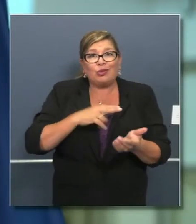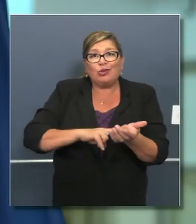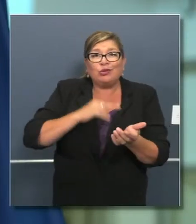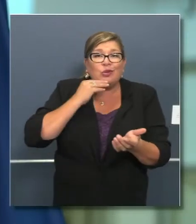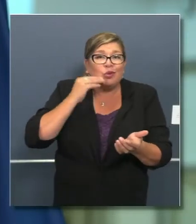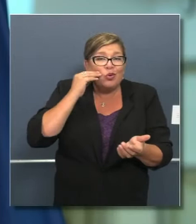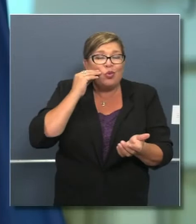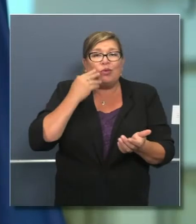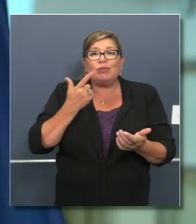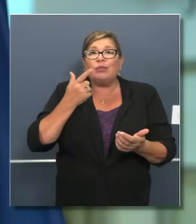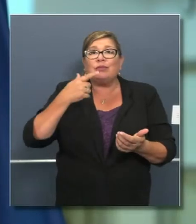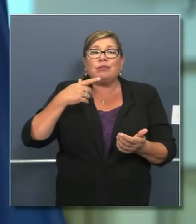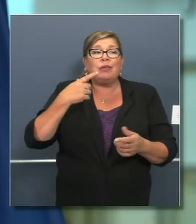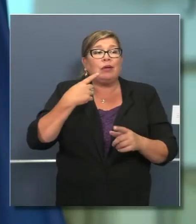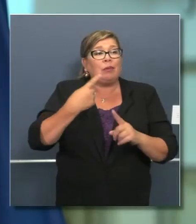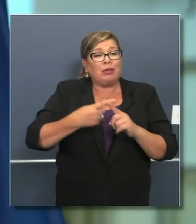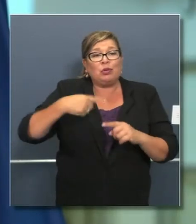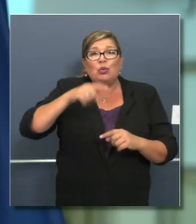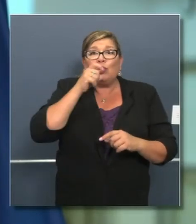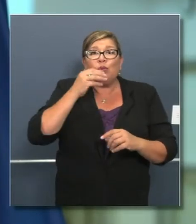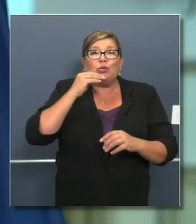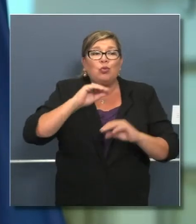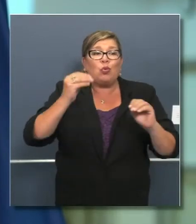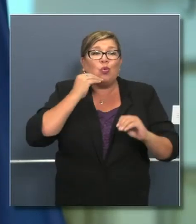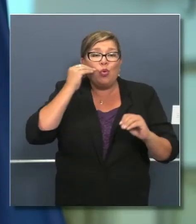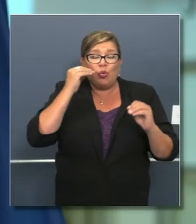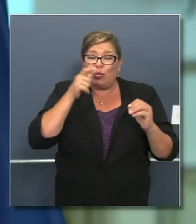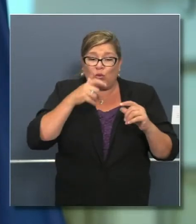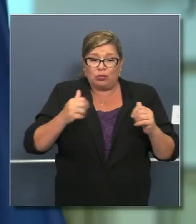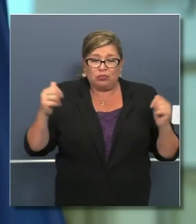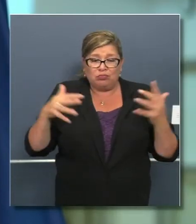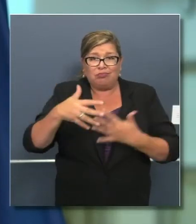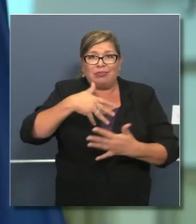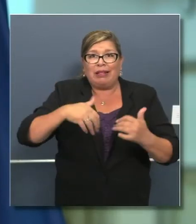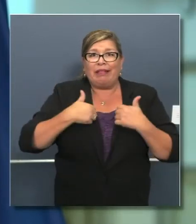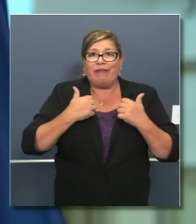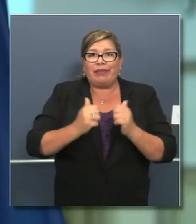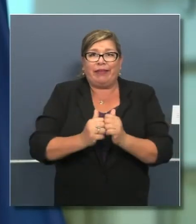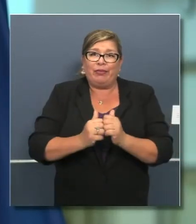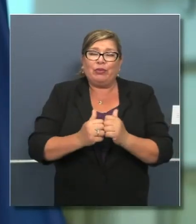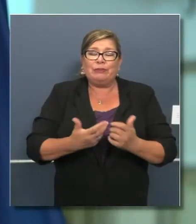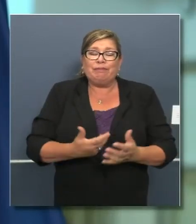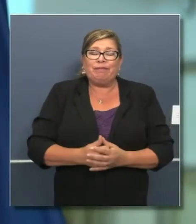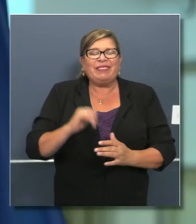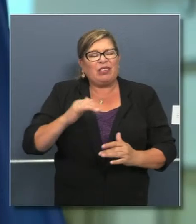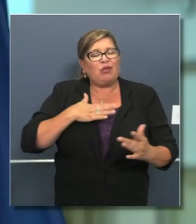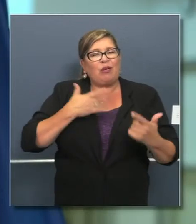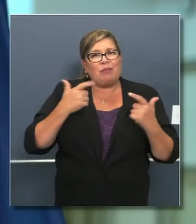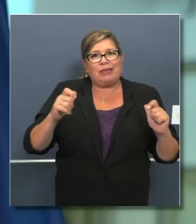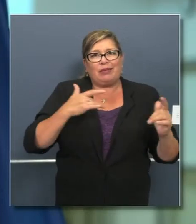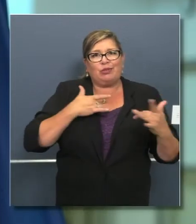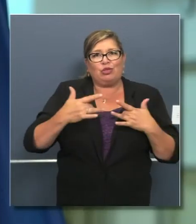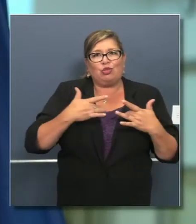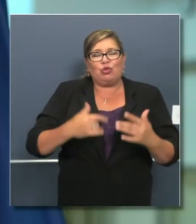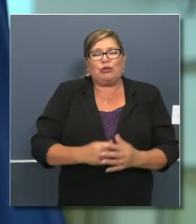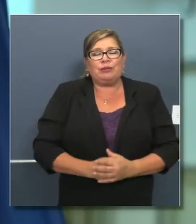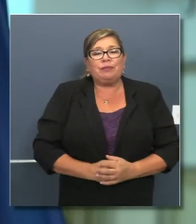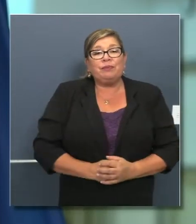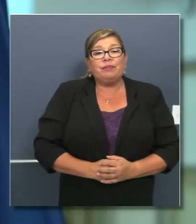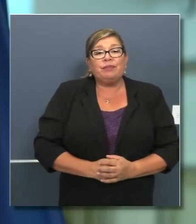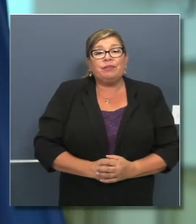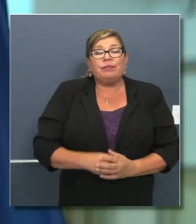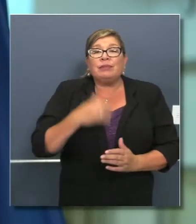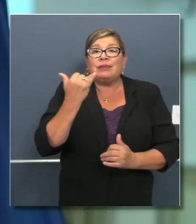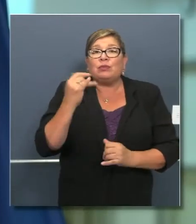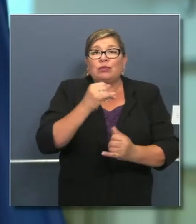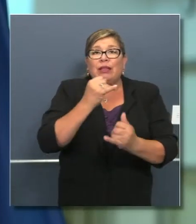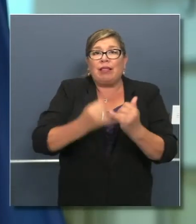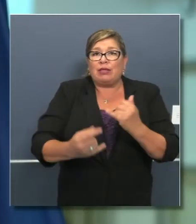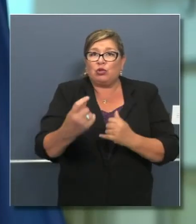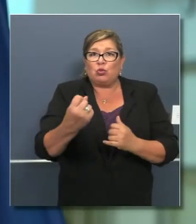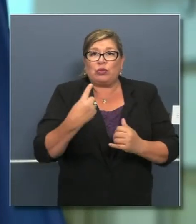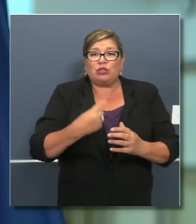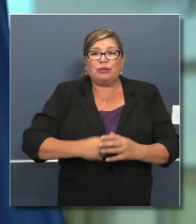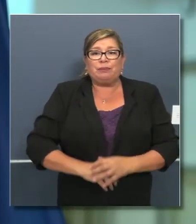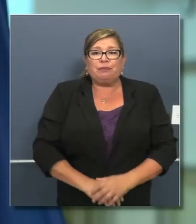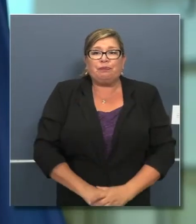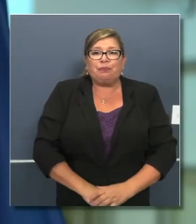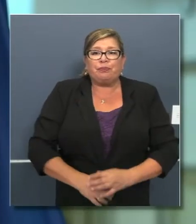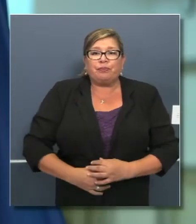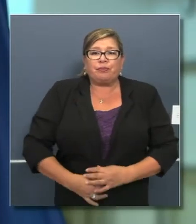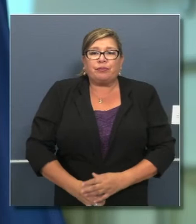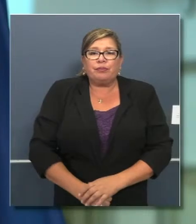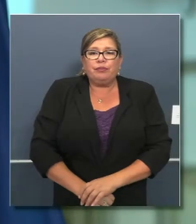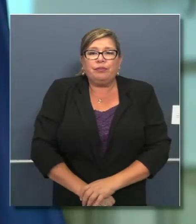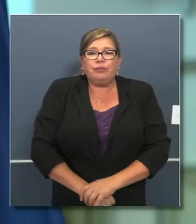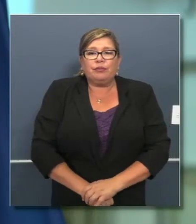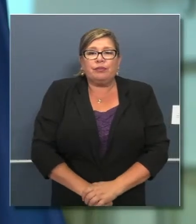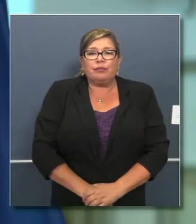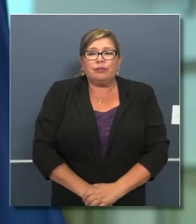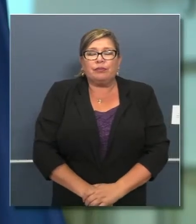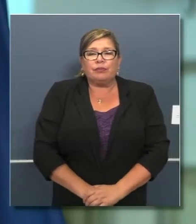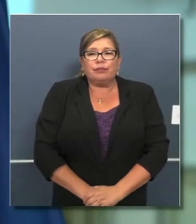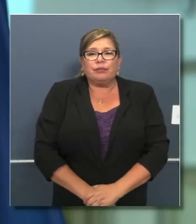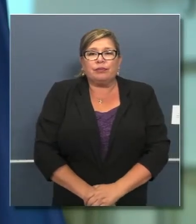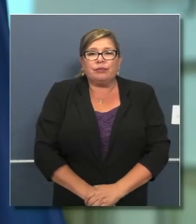well as our homeless which remain a top concern as well good afternoon new governor you talked